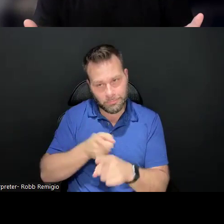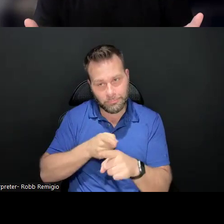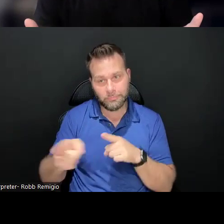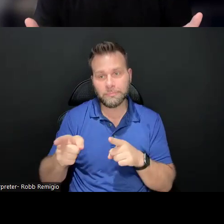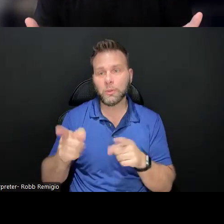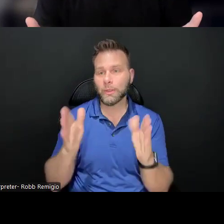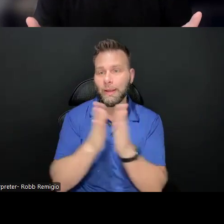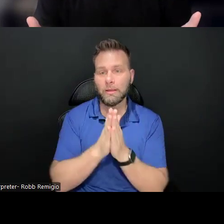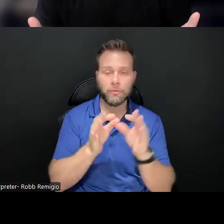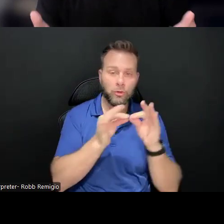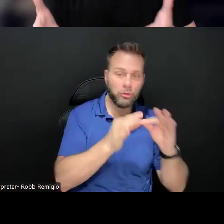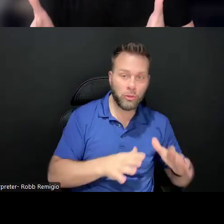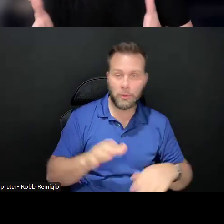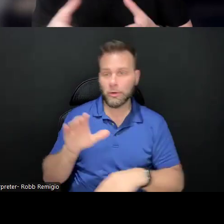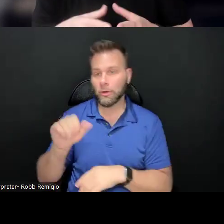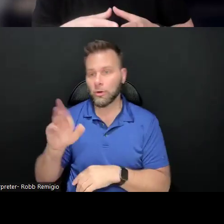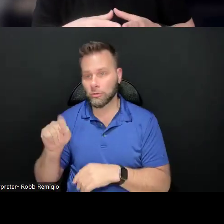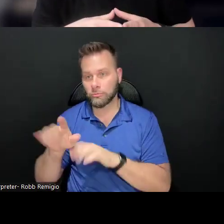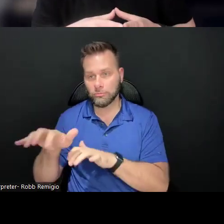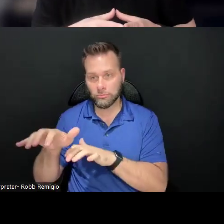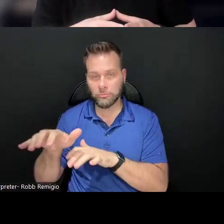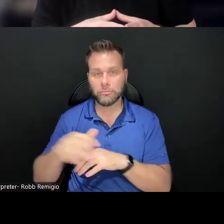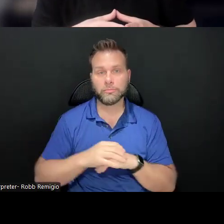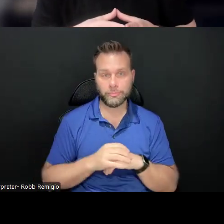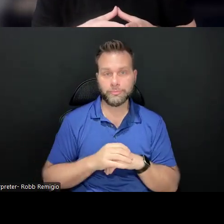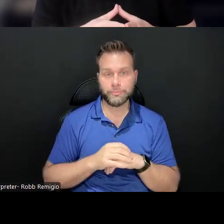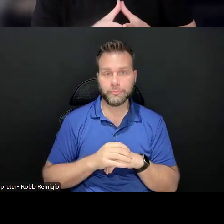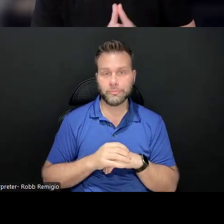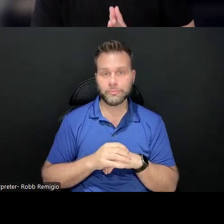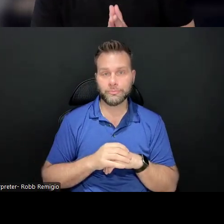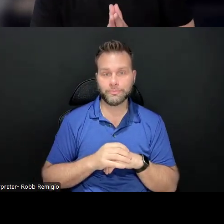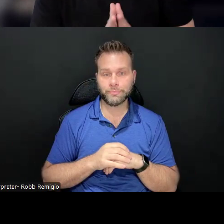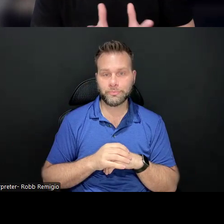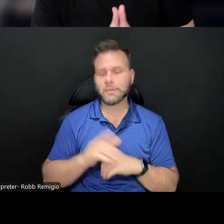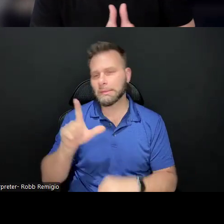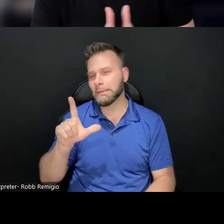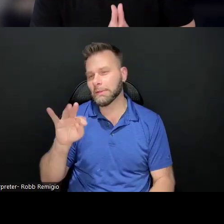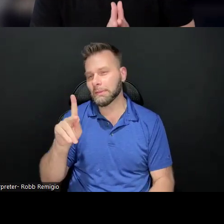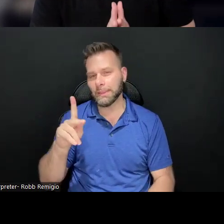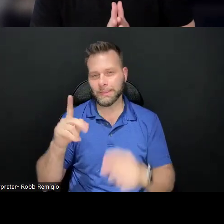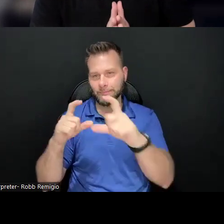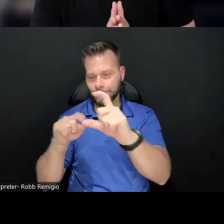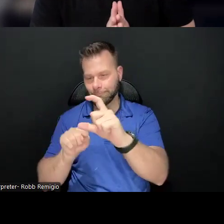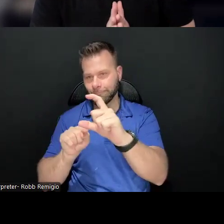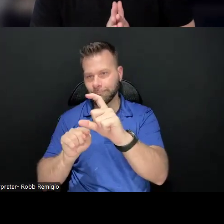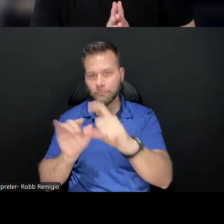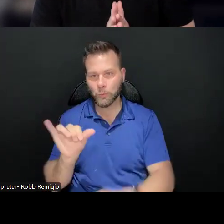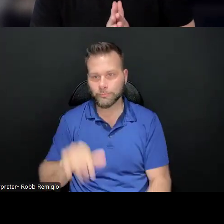Specifically where you can ask for ASL interpreters and CART The link is underneath it, as well. The other thing I want to